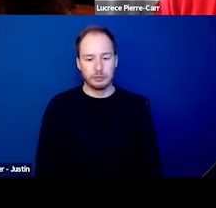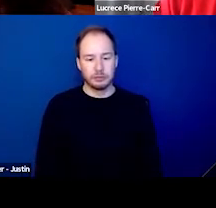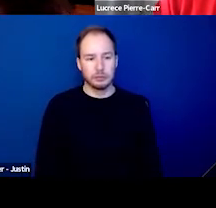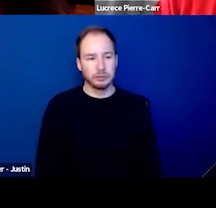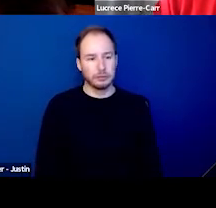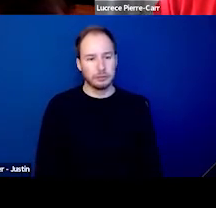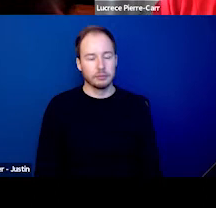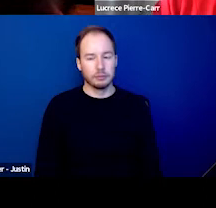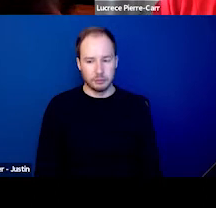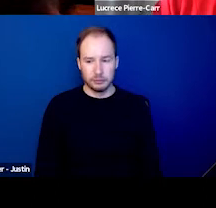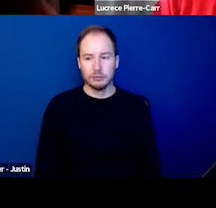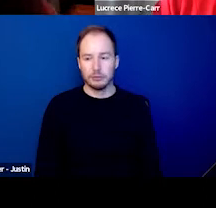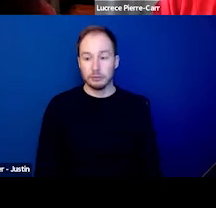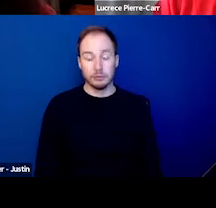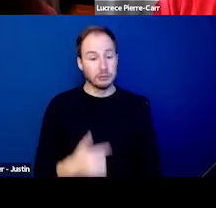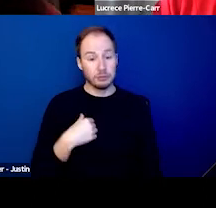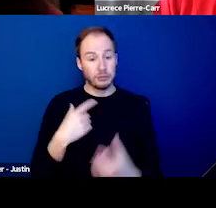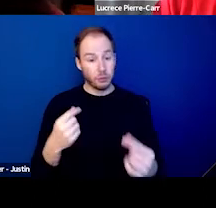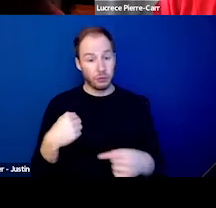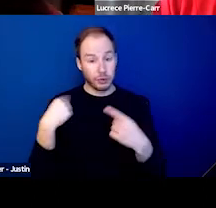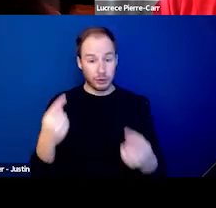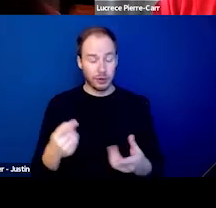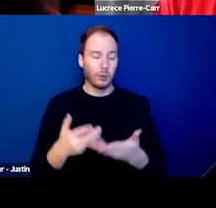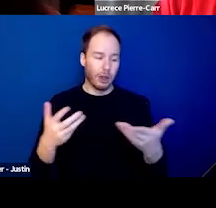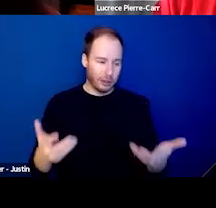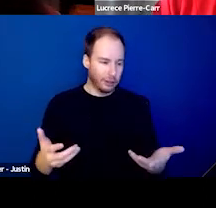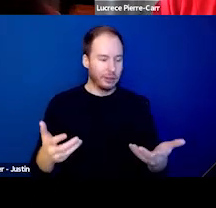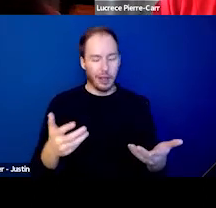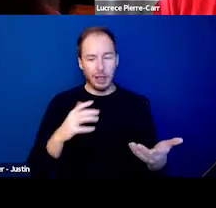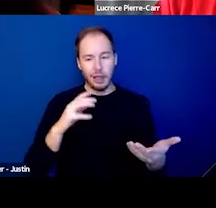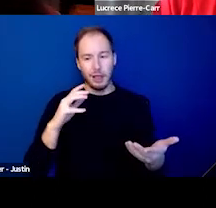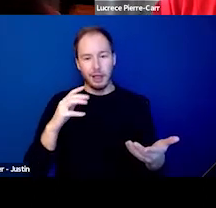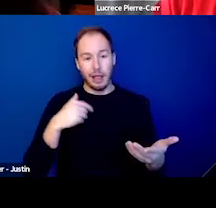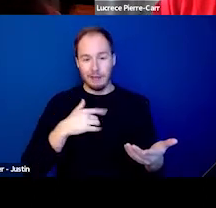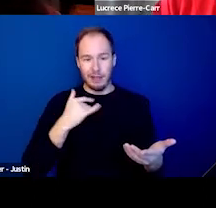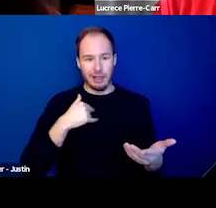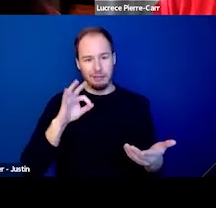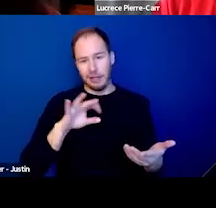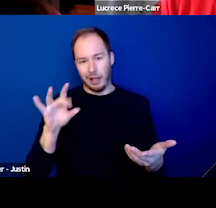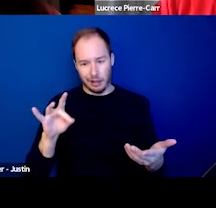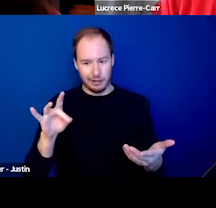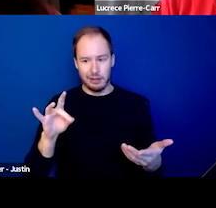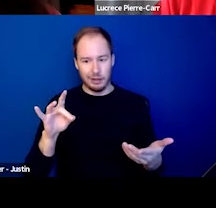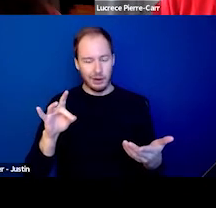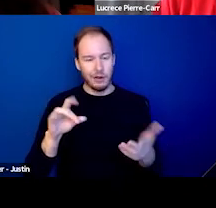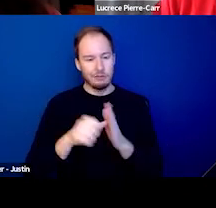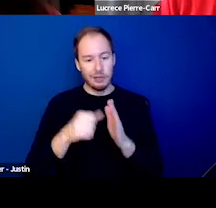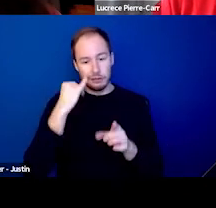So what have we been doing? You all I feel like I have a 988 meeting every day. So if you're in your office and you feel